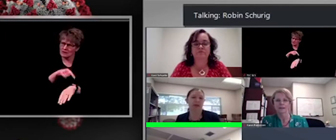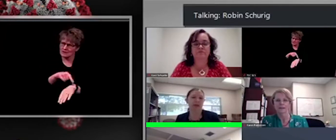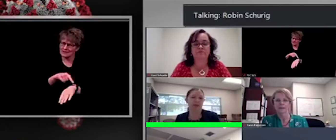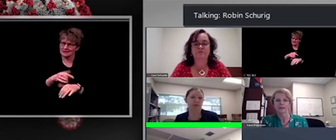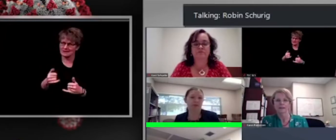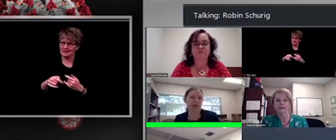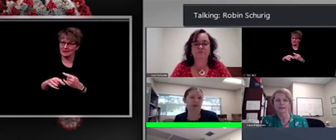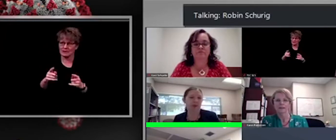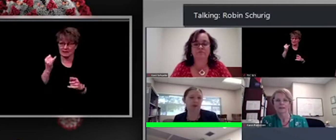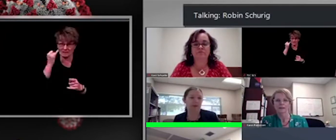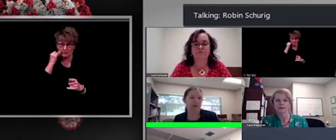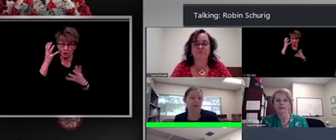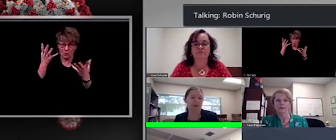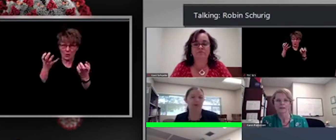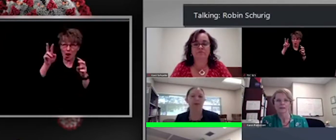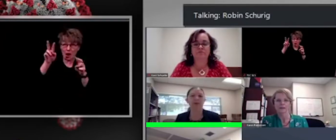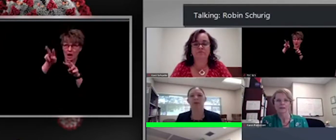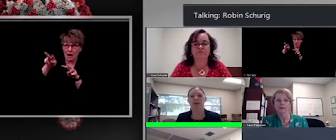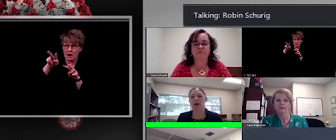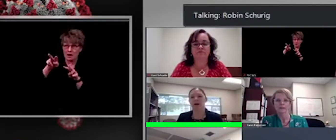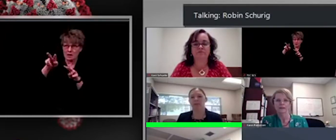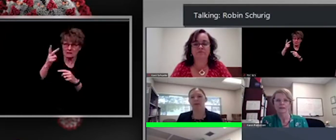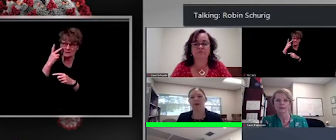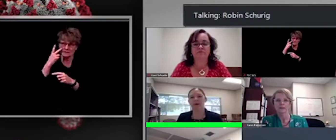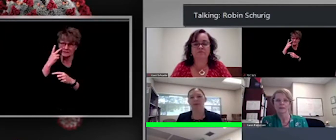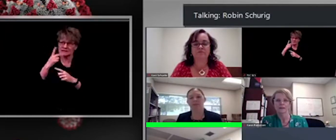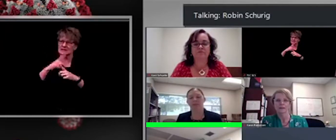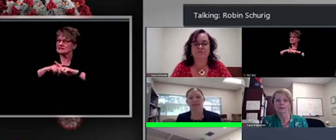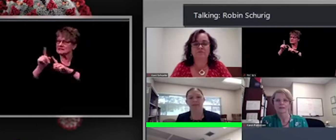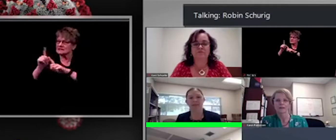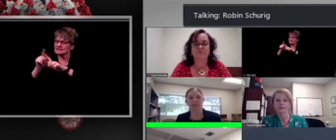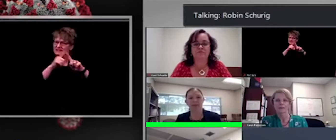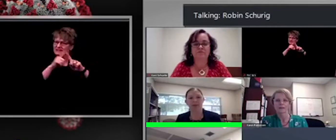we can't do things the way that we normally would. But there are some pretty simple measures